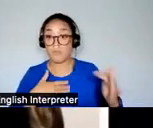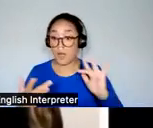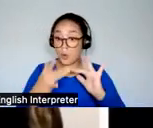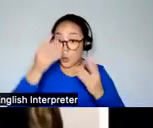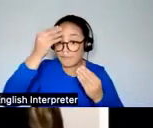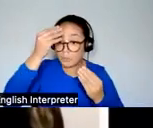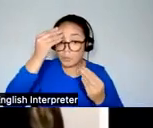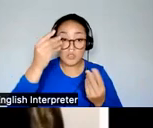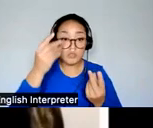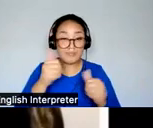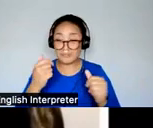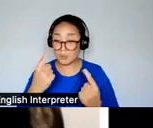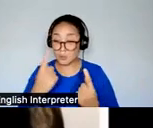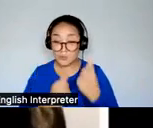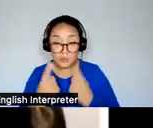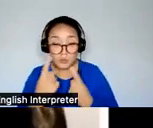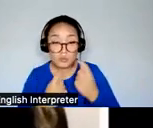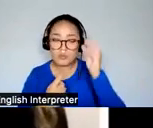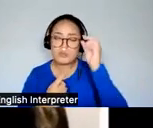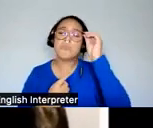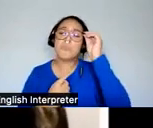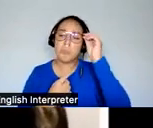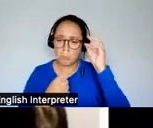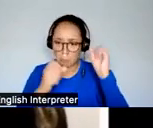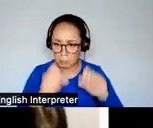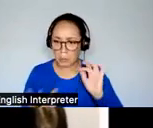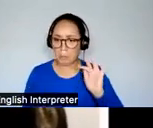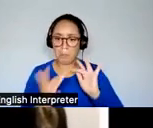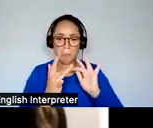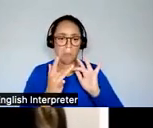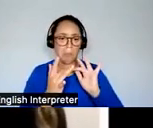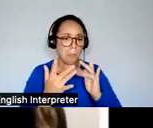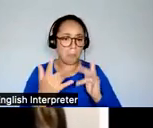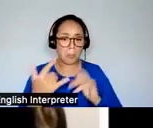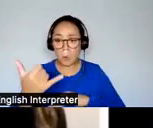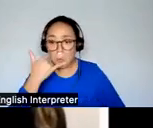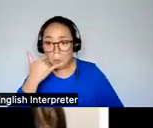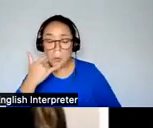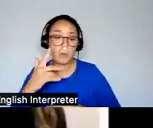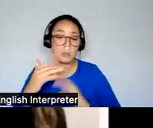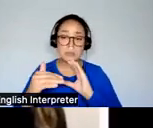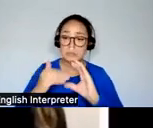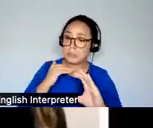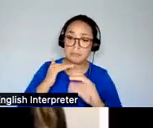questions you're always welcome to contact me either by phone or email and we can always discuss further.